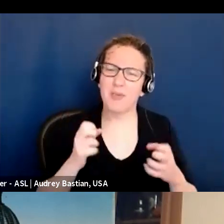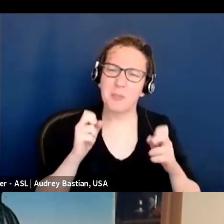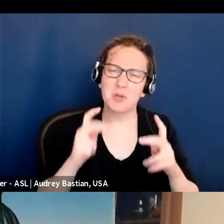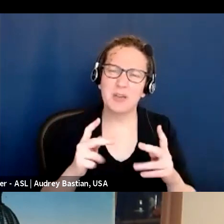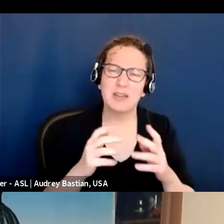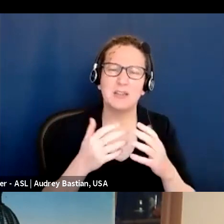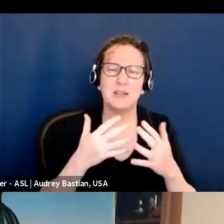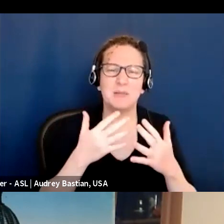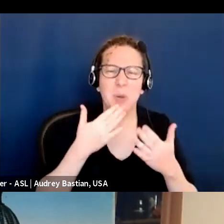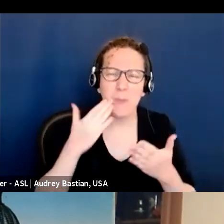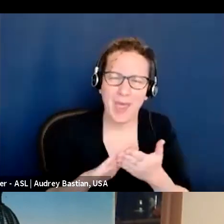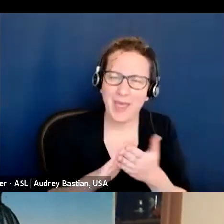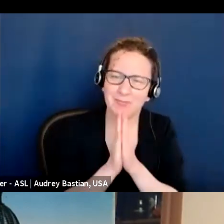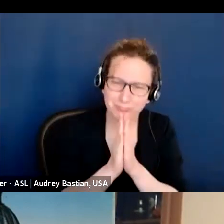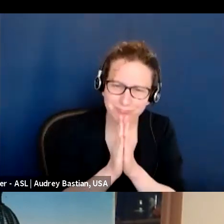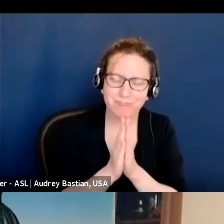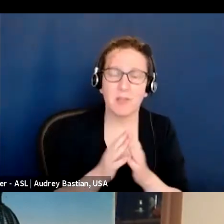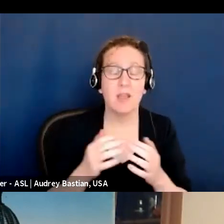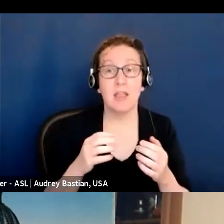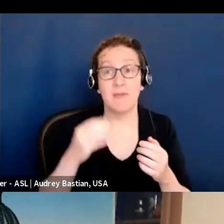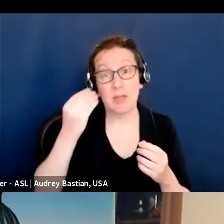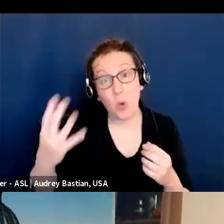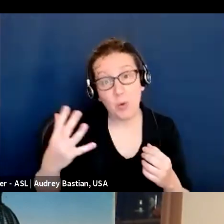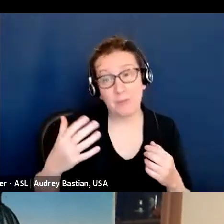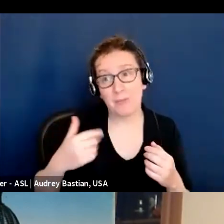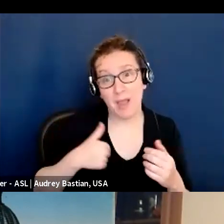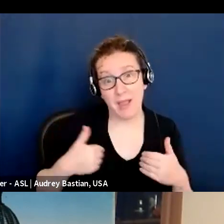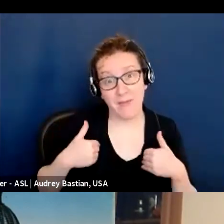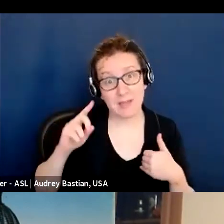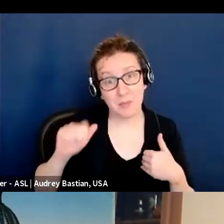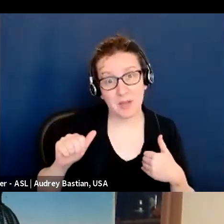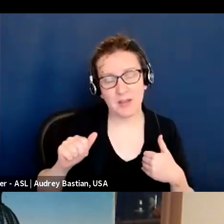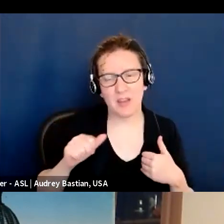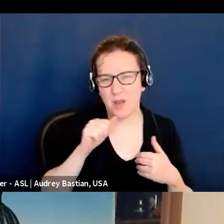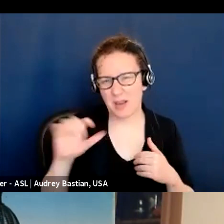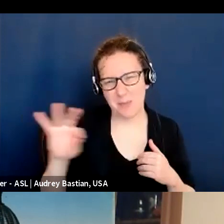scared if I told them I this a disability that they wouldn't pick me or something.